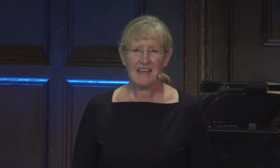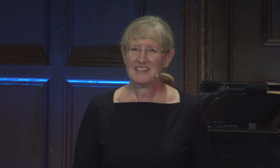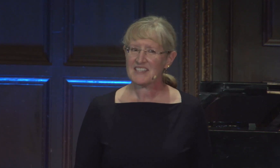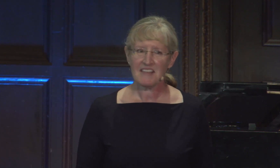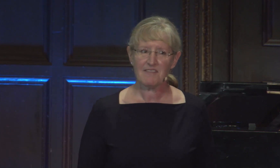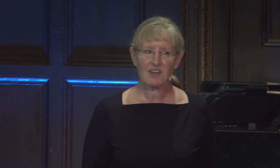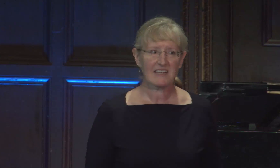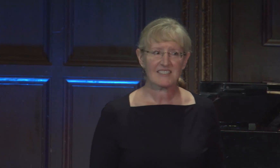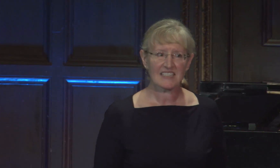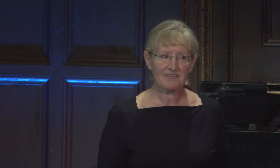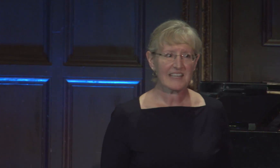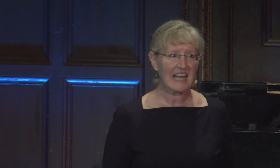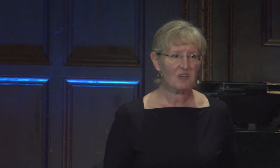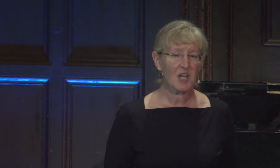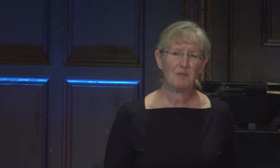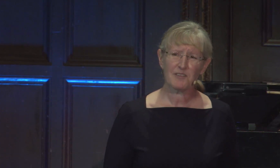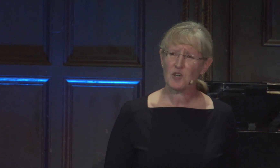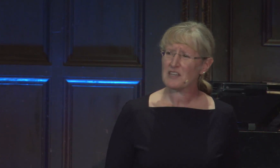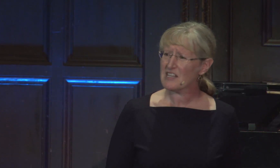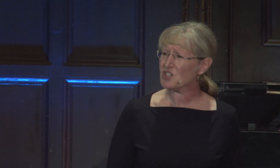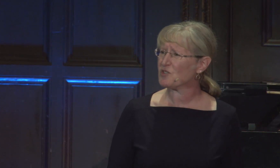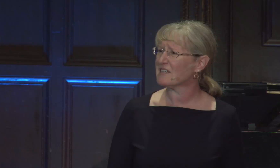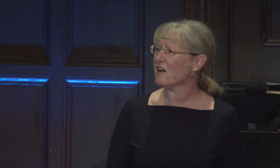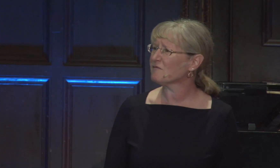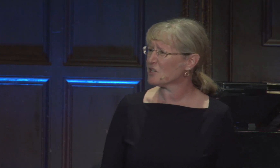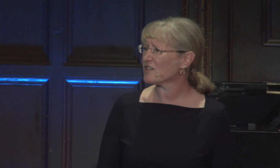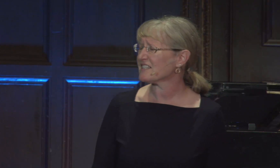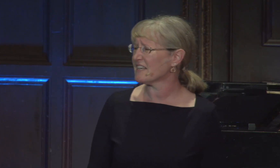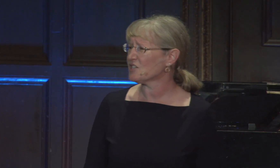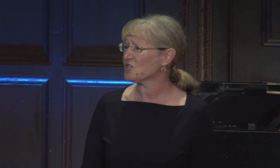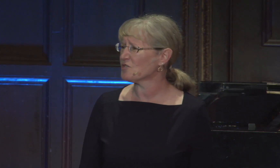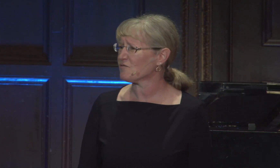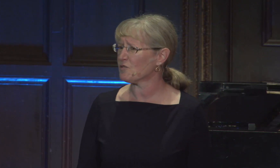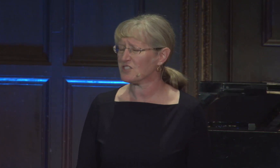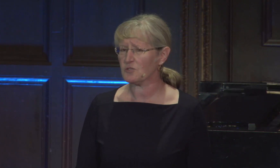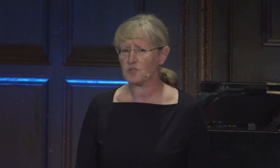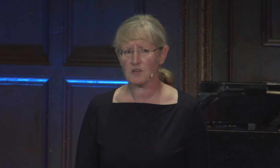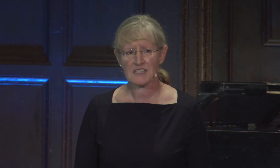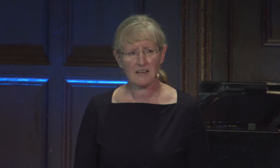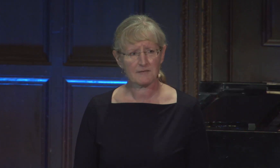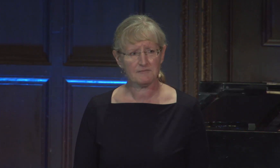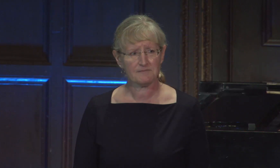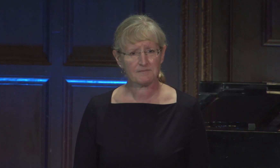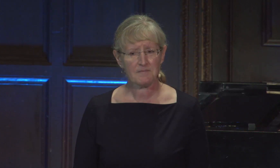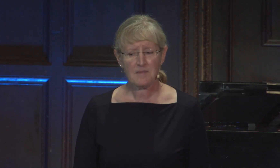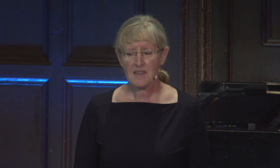And that's a very significant outcome if you know the history of literacy issues for children who are deaf.